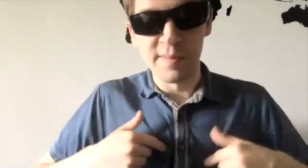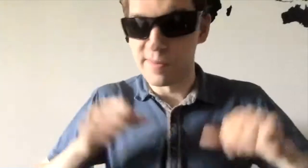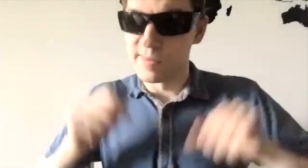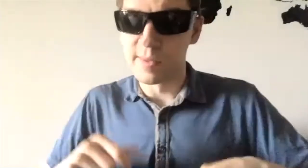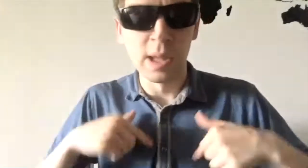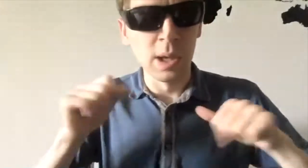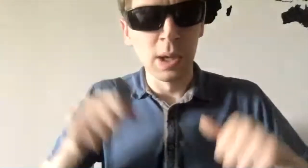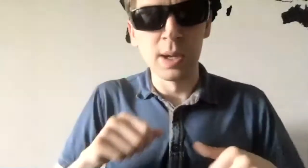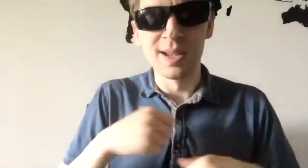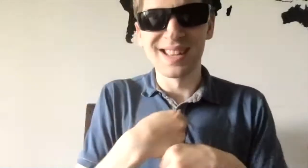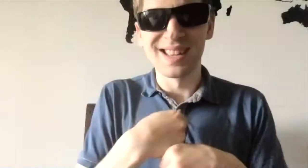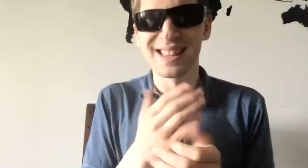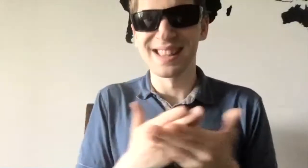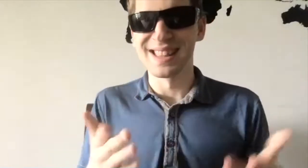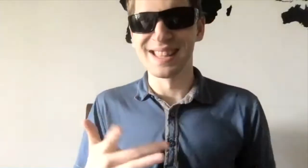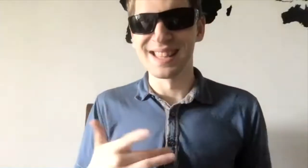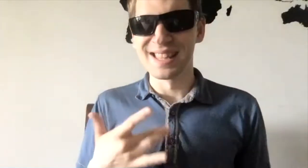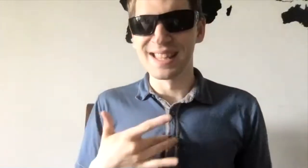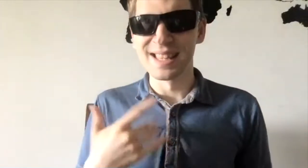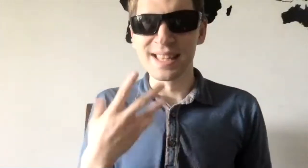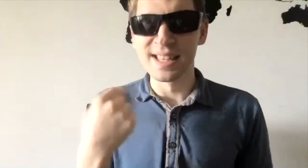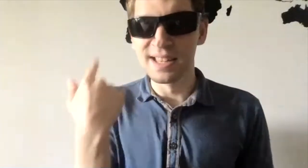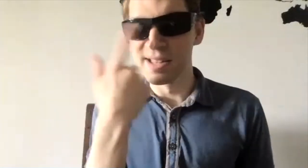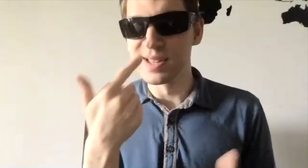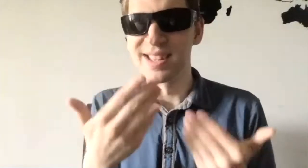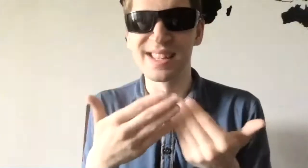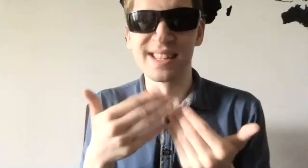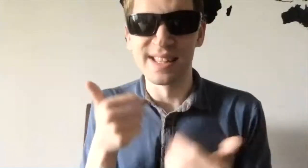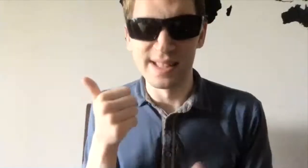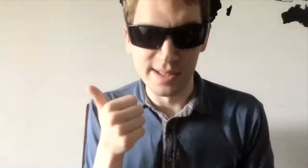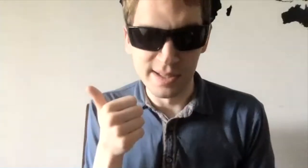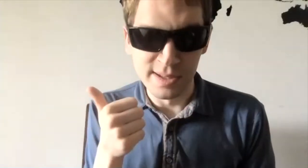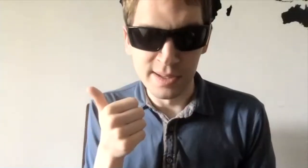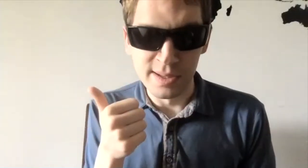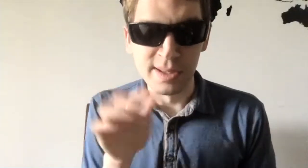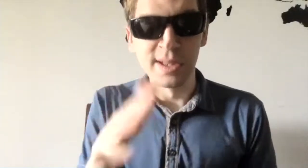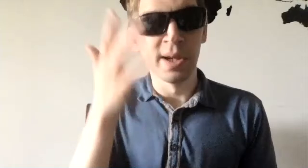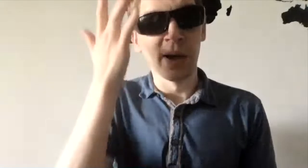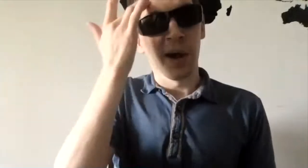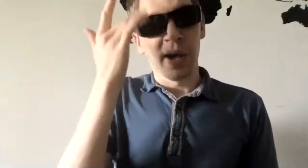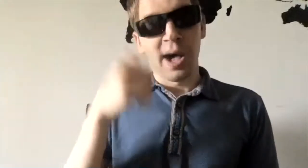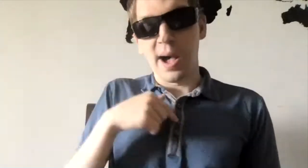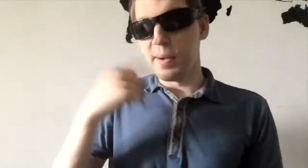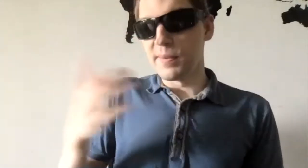It's getting up, taking the initiative, doing that. And once you do that things will come easier but